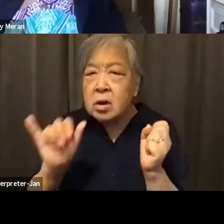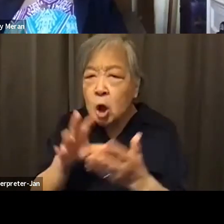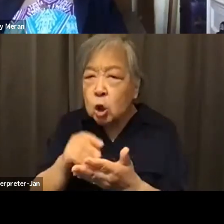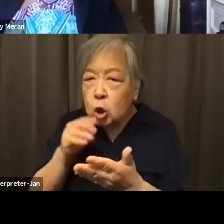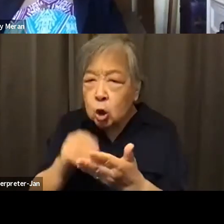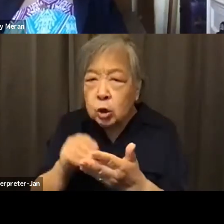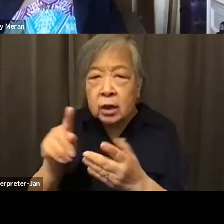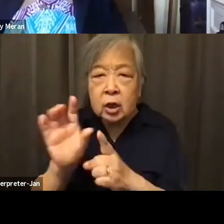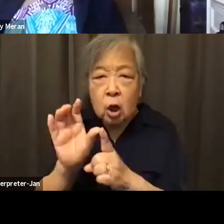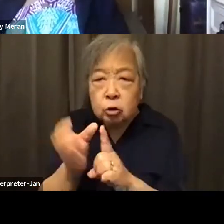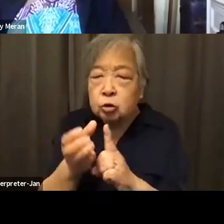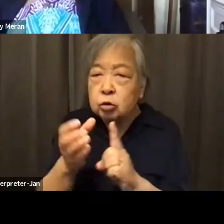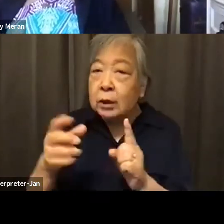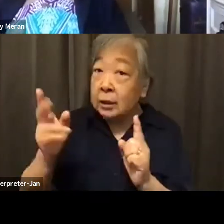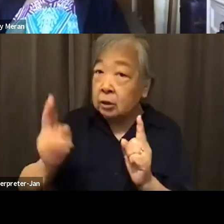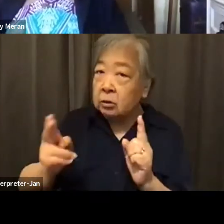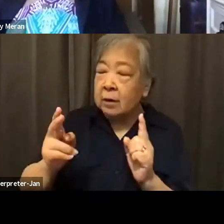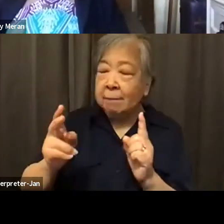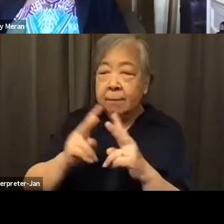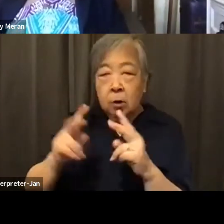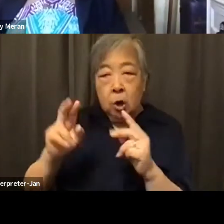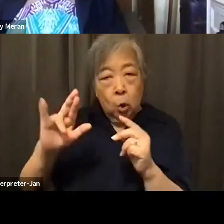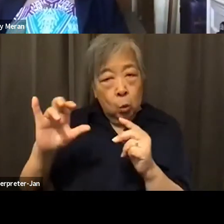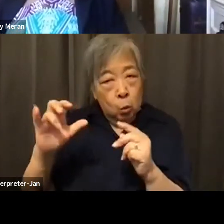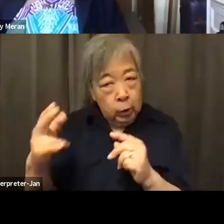the rich history, of South Africa.